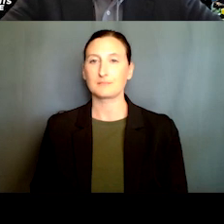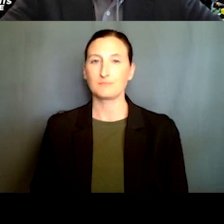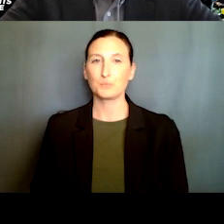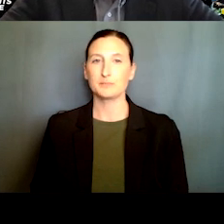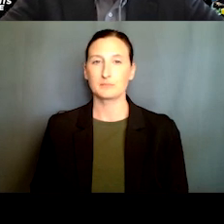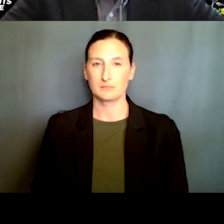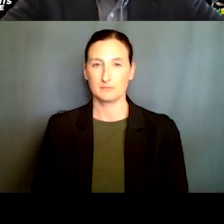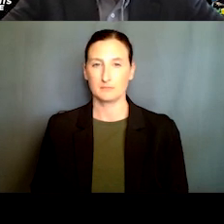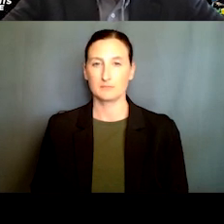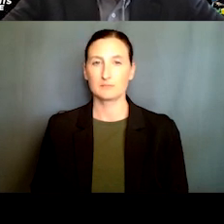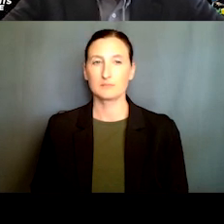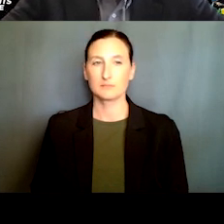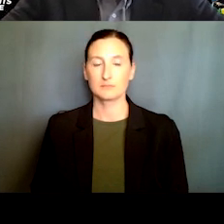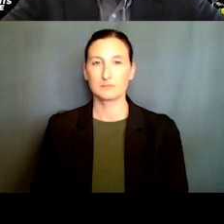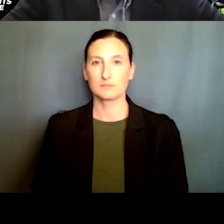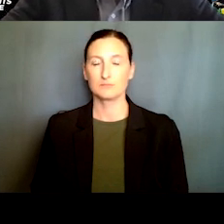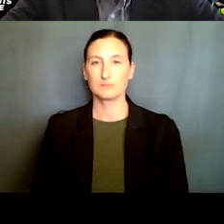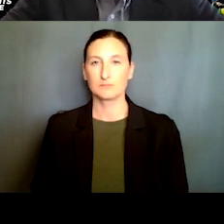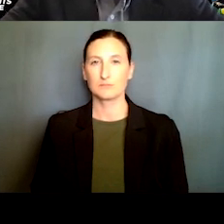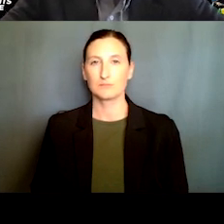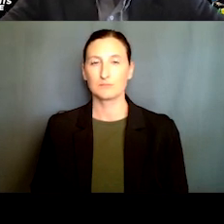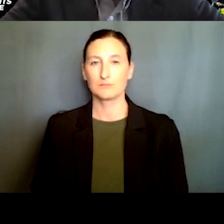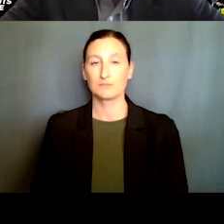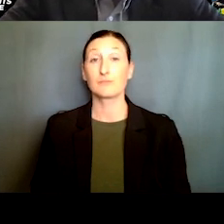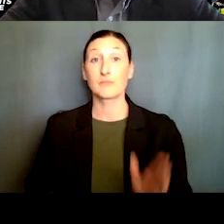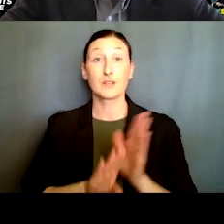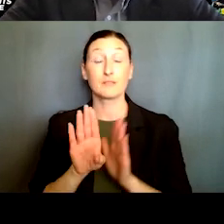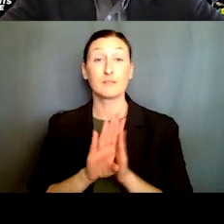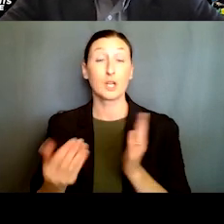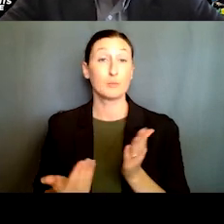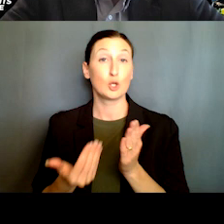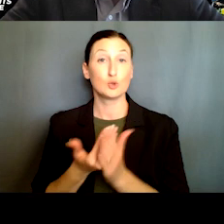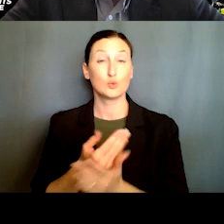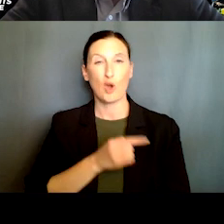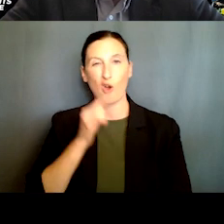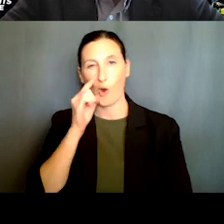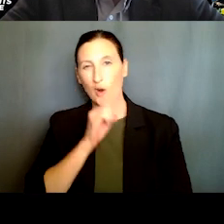This is point is to development or new application of artificial intelligence